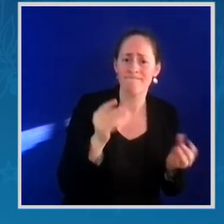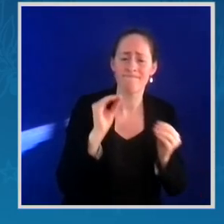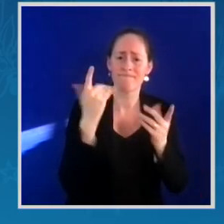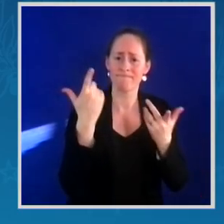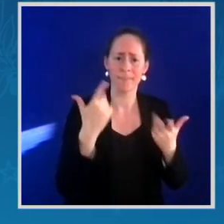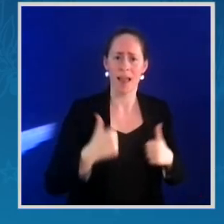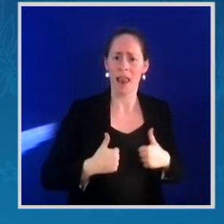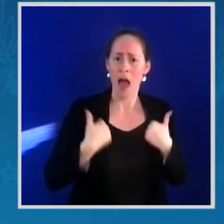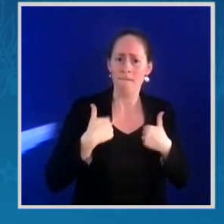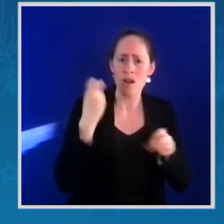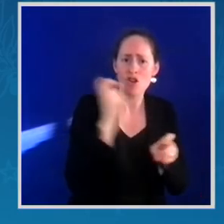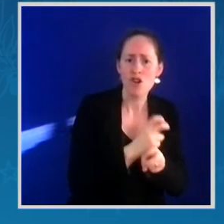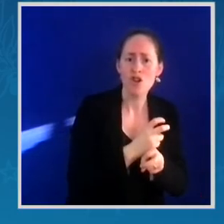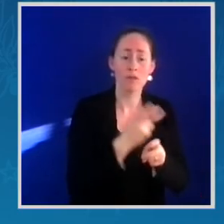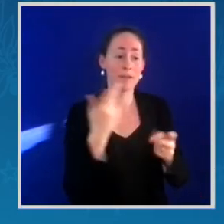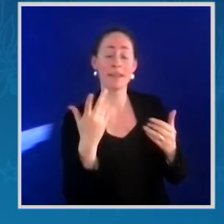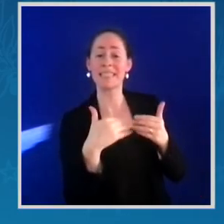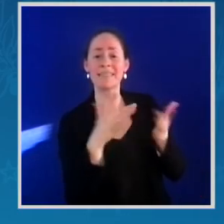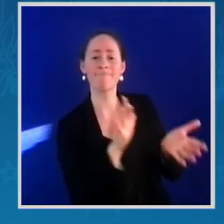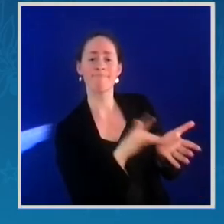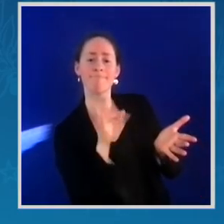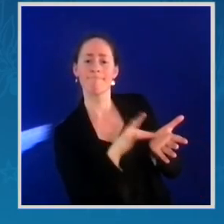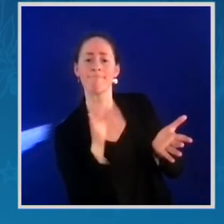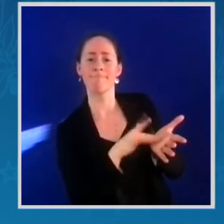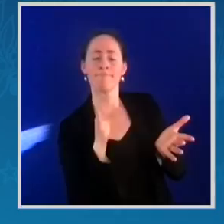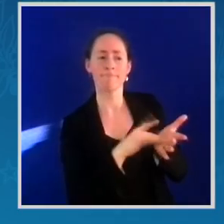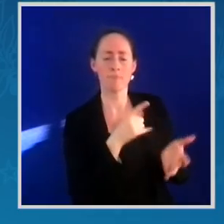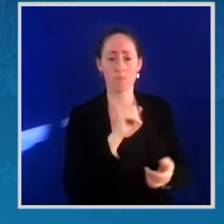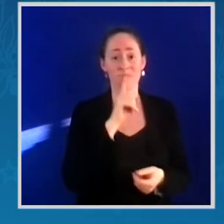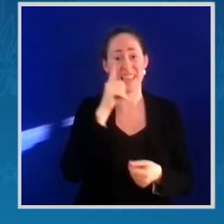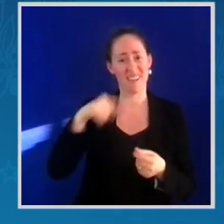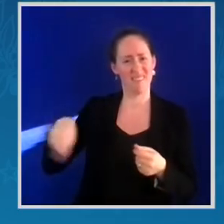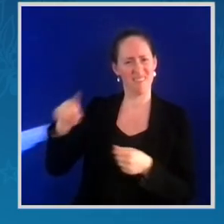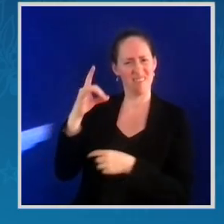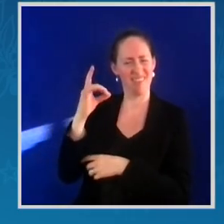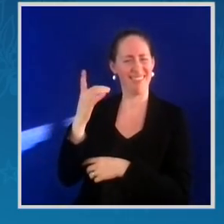and more horrible things as a result of the smuggling that we have been seeing.